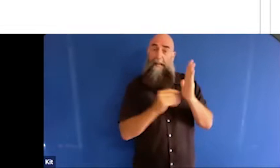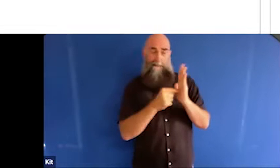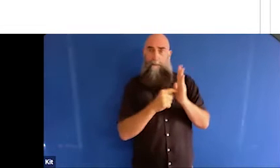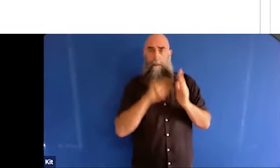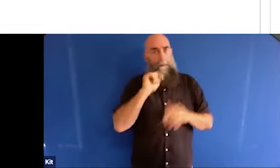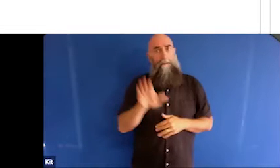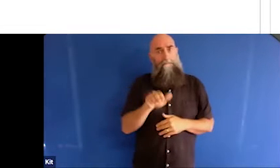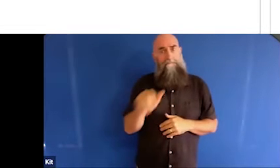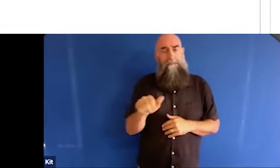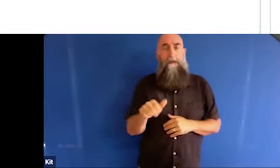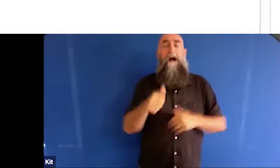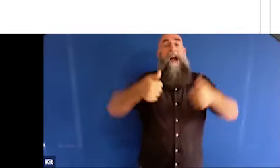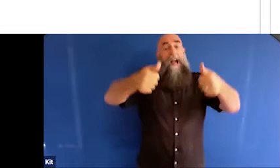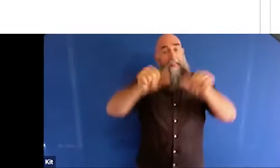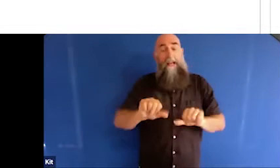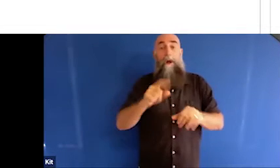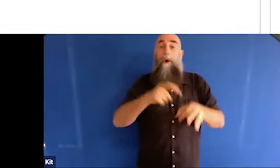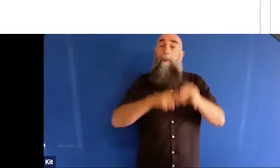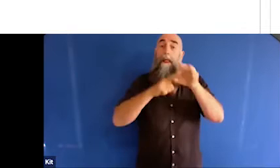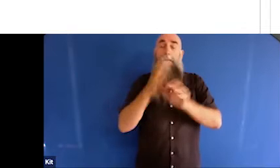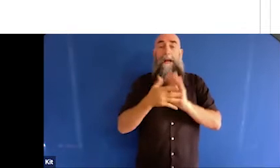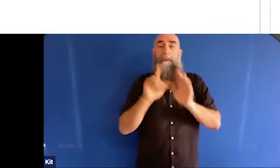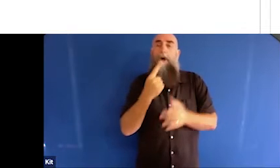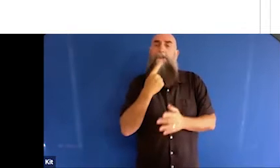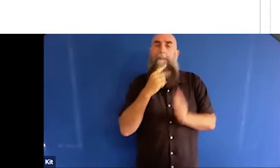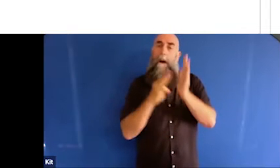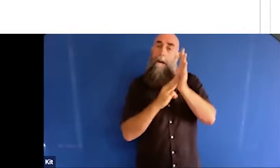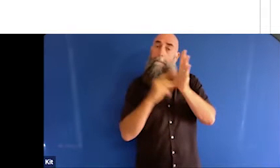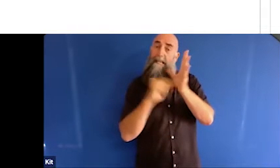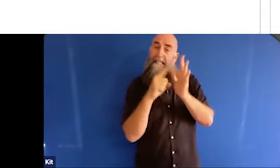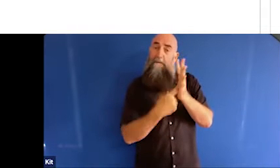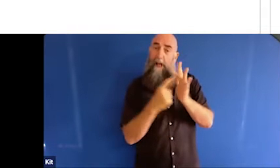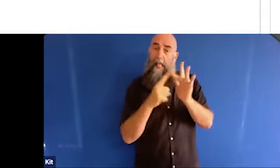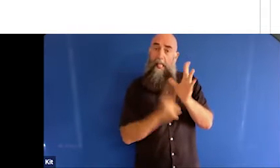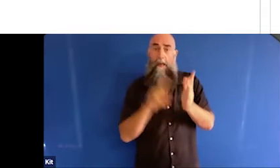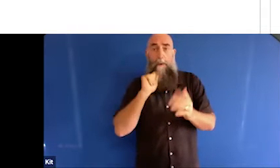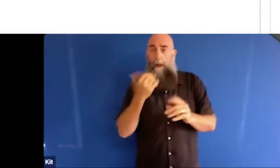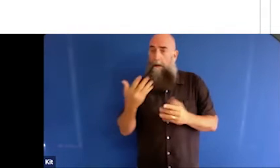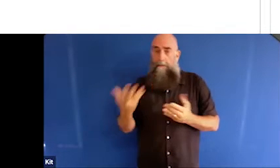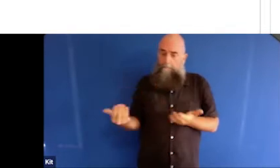material that you provide. So show us the best stuff you've made or done before. You can do this